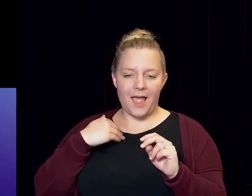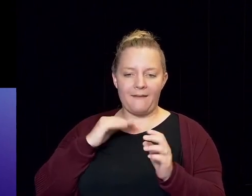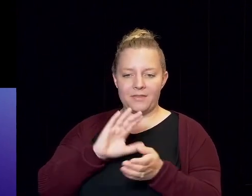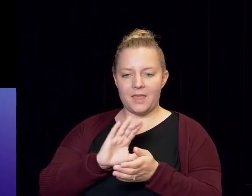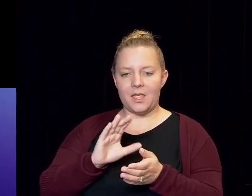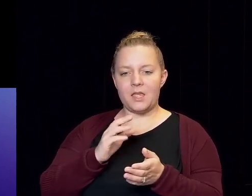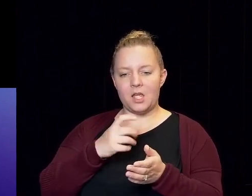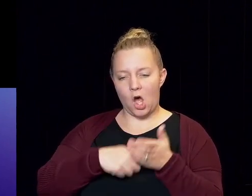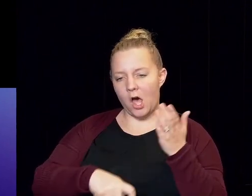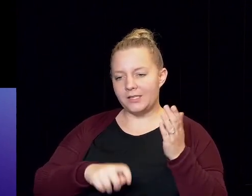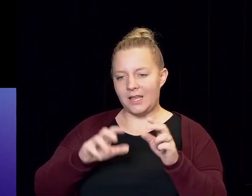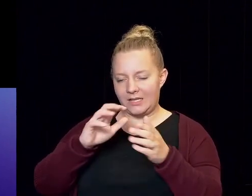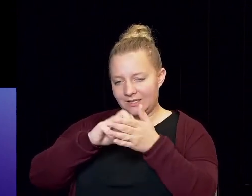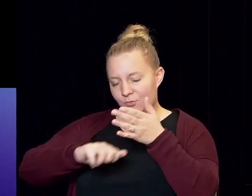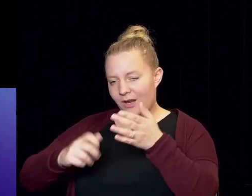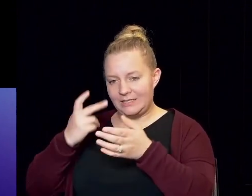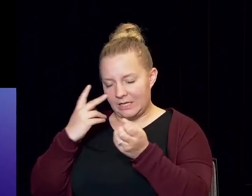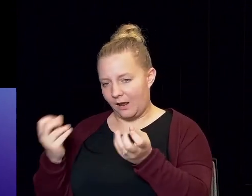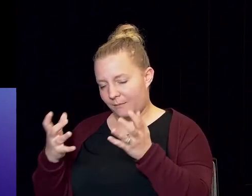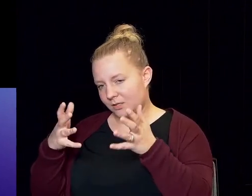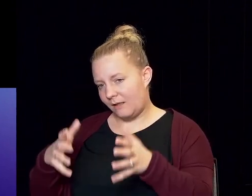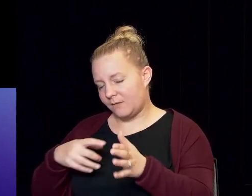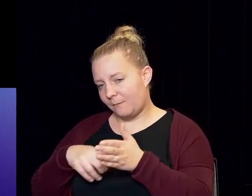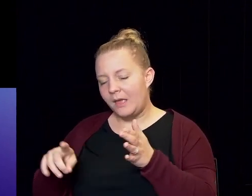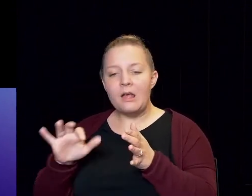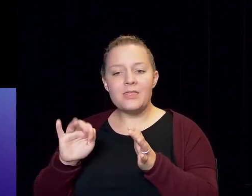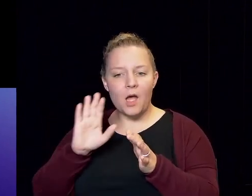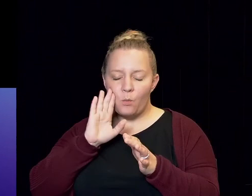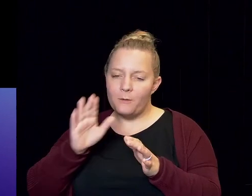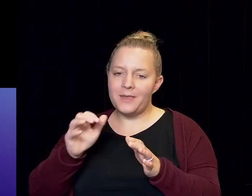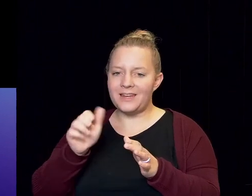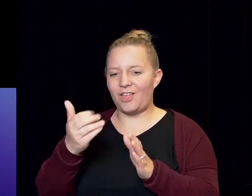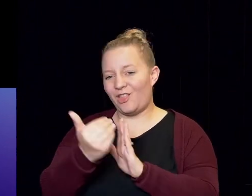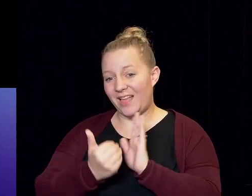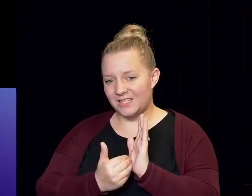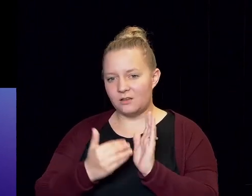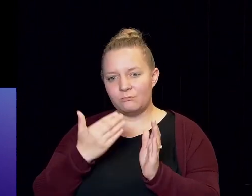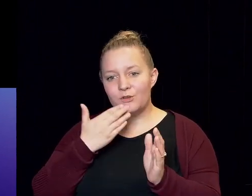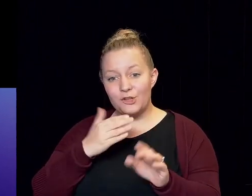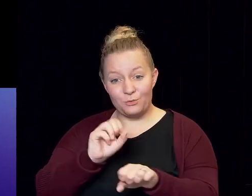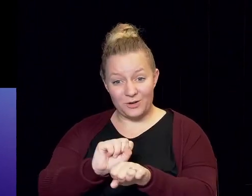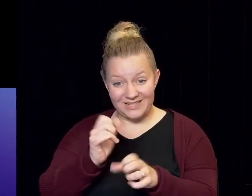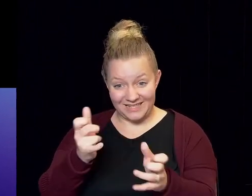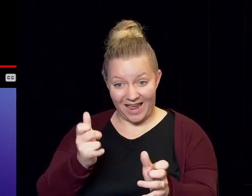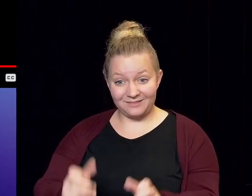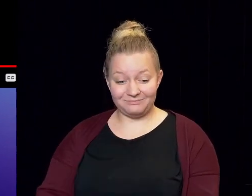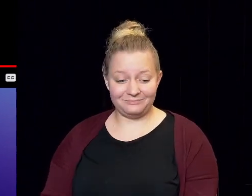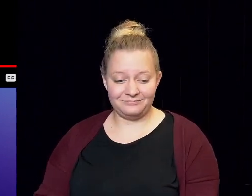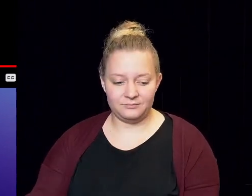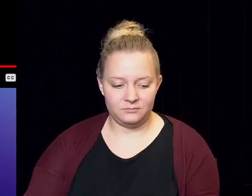the discount away to see how much was left to pay. But, that will be another lesson. Good work today!